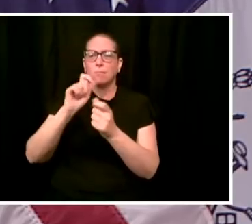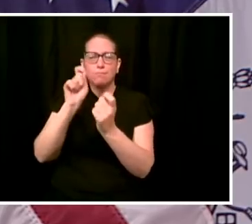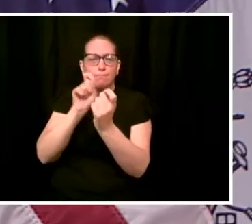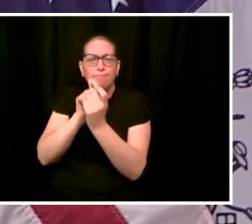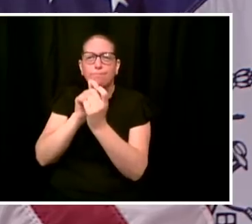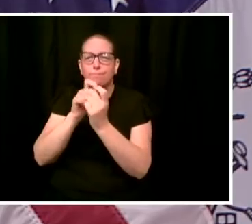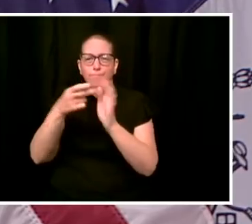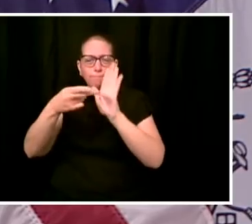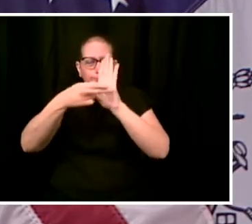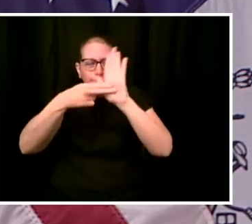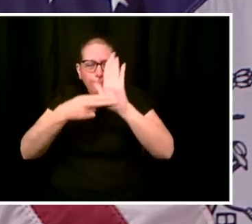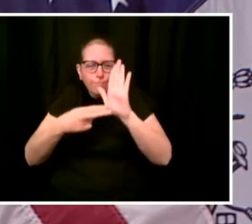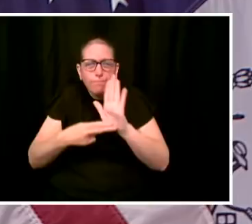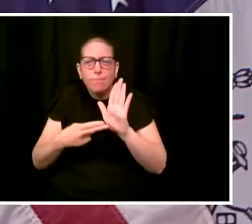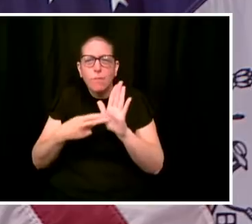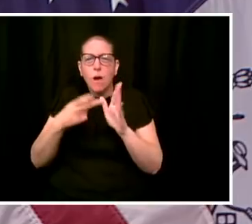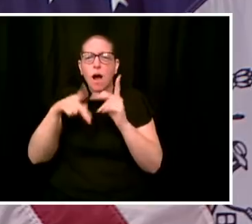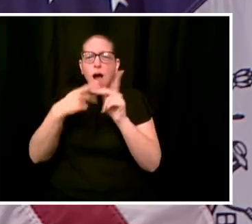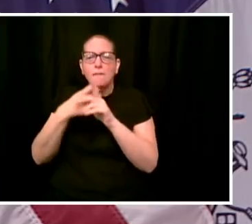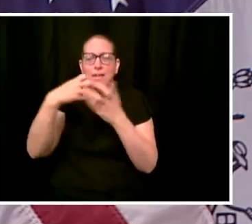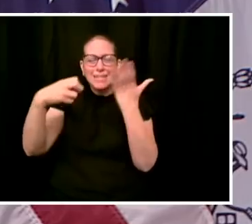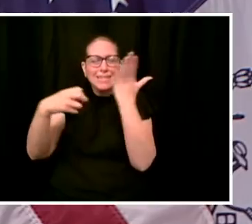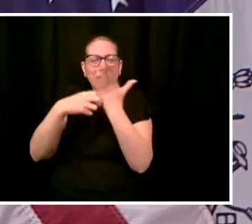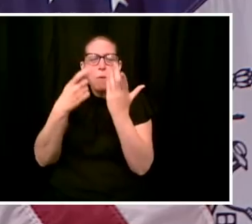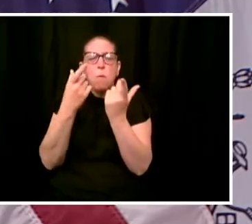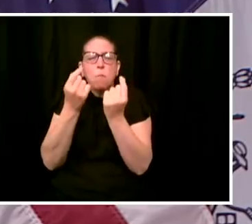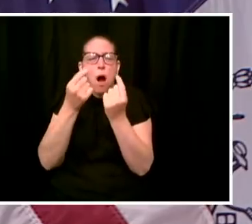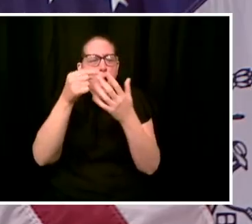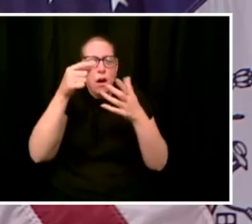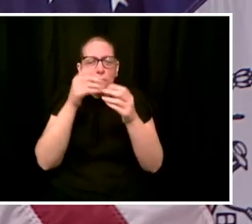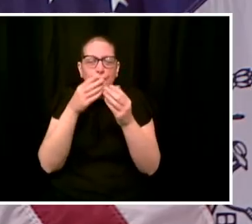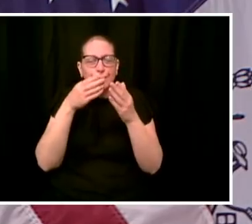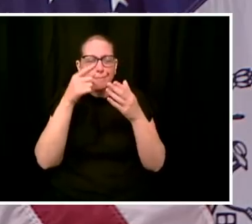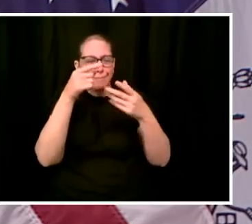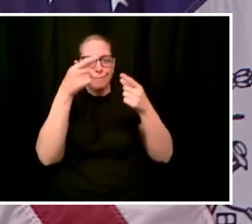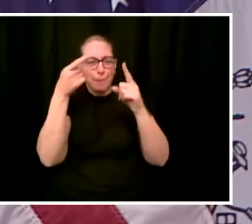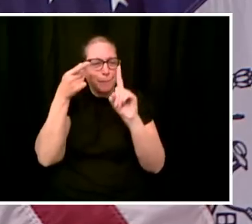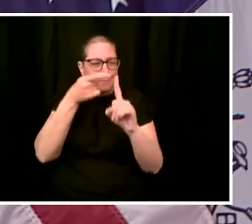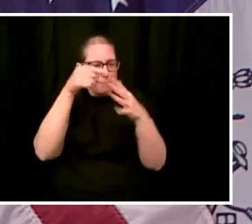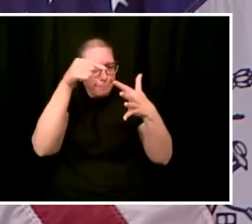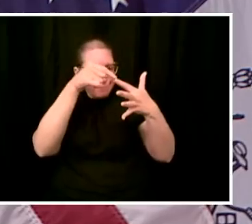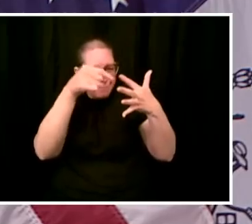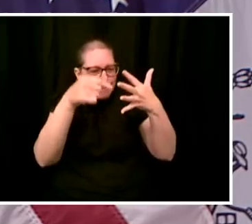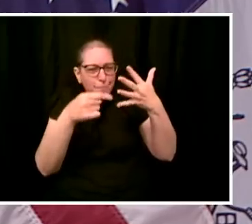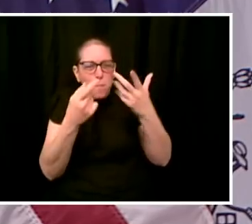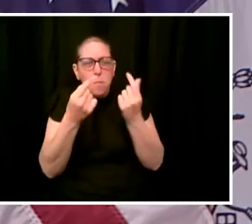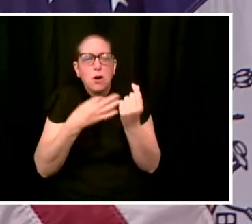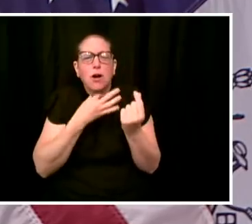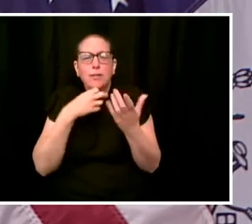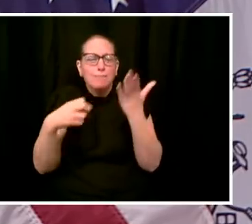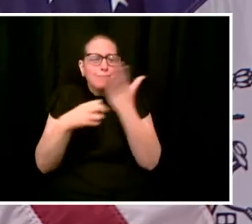THINGS LIKE DISORDERLY CONDT.UC BUT WHEN THEY FOUND OTHER